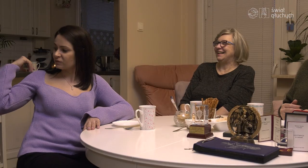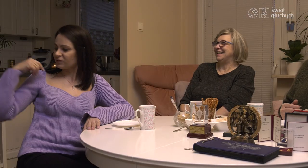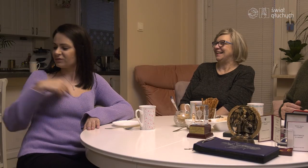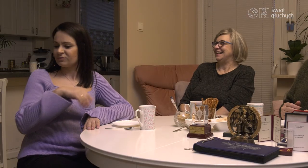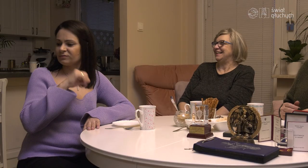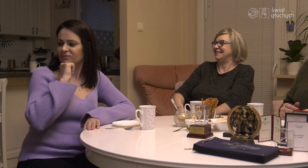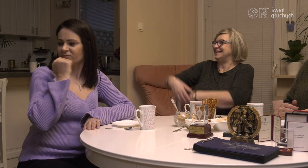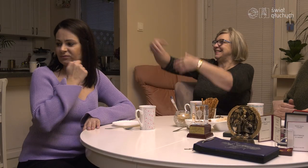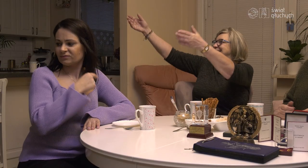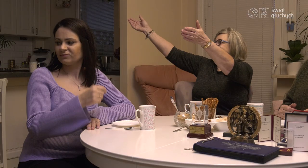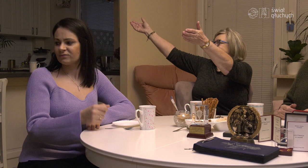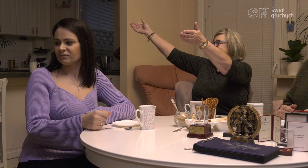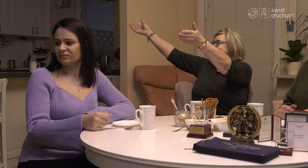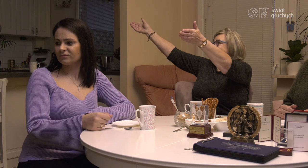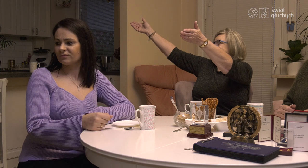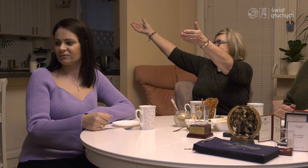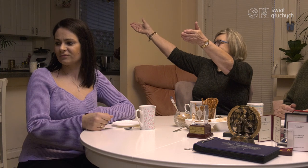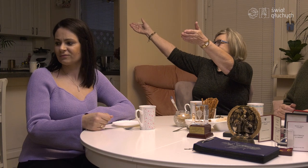[Monika]: Come and say hello to your grandmother.